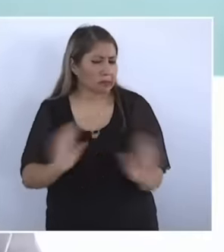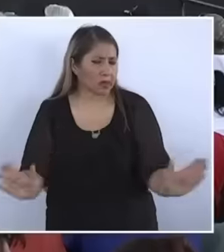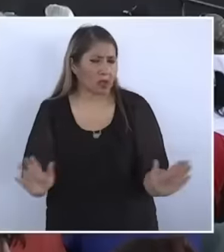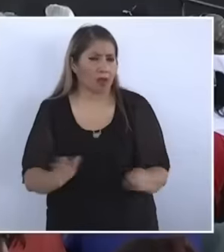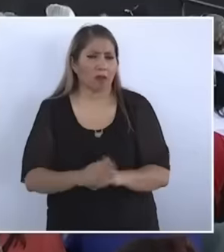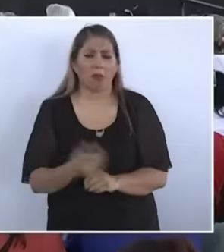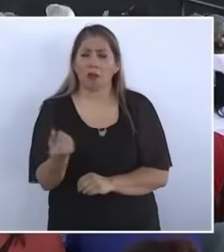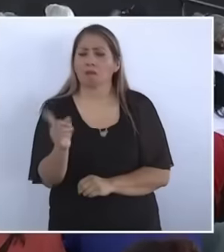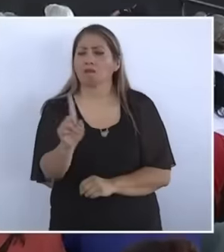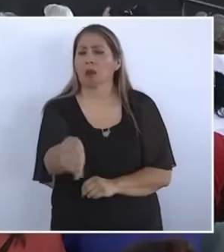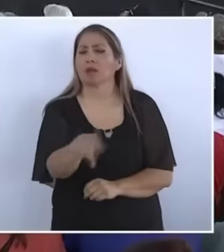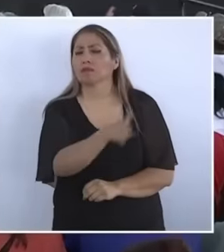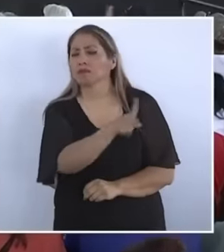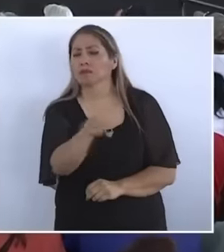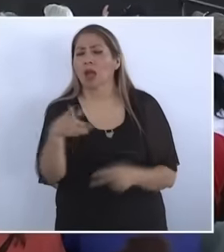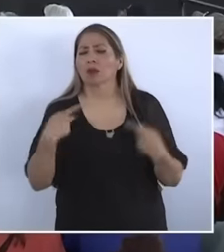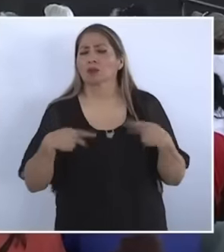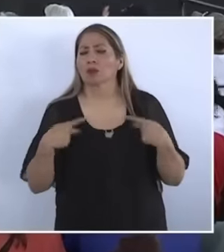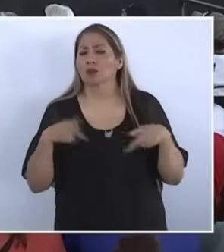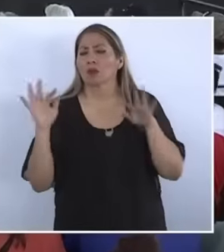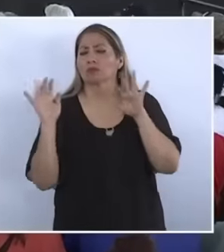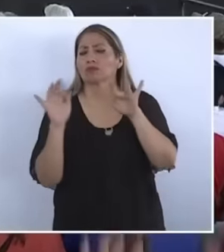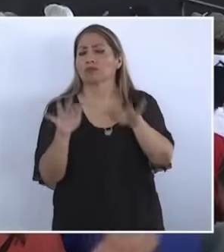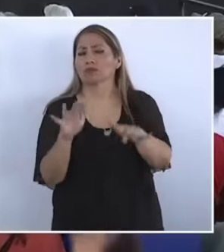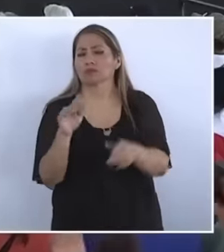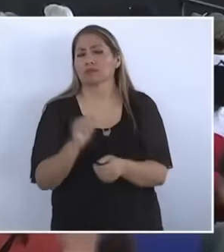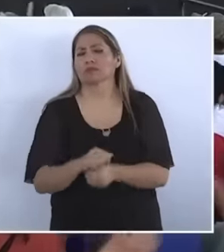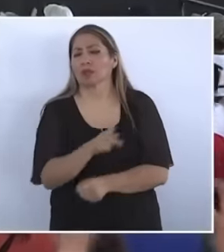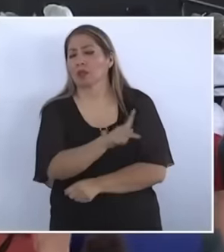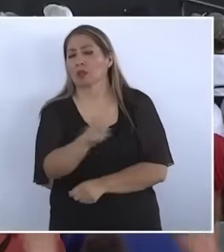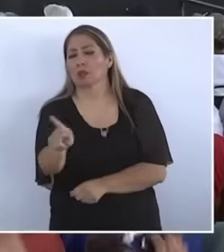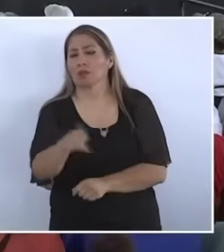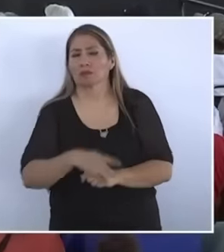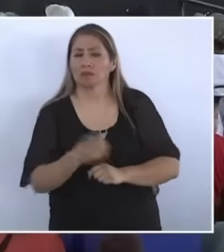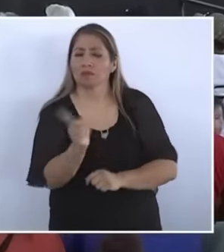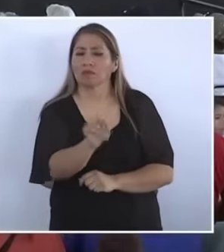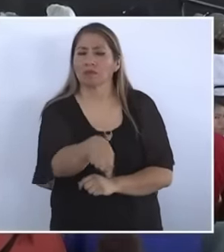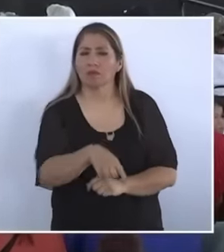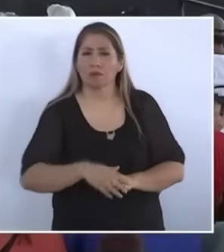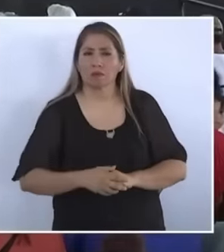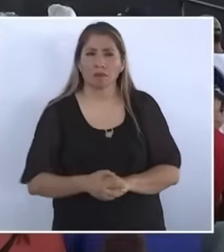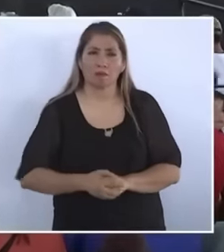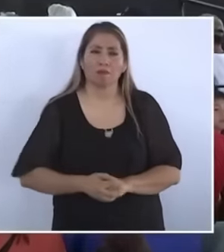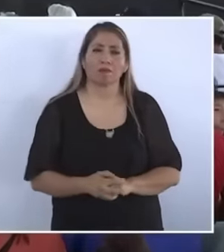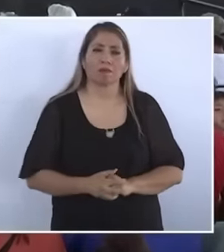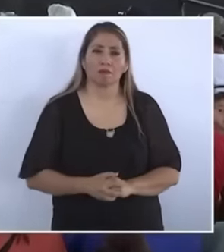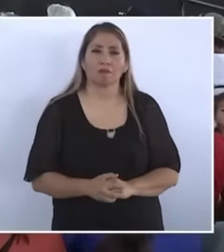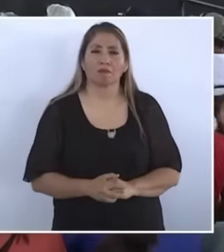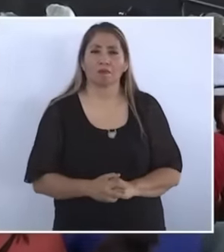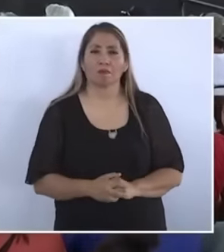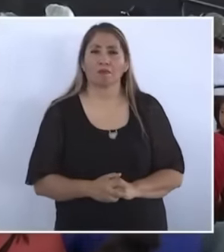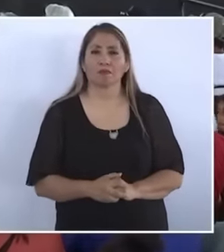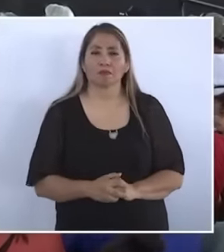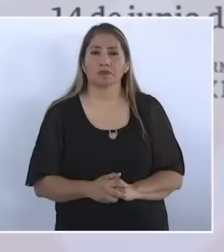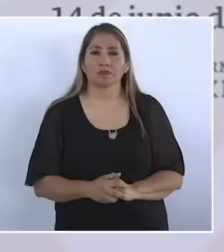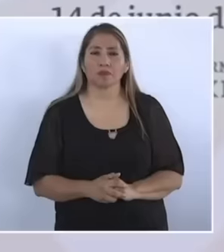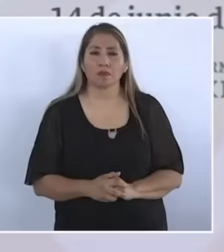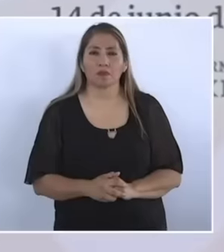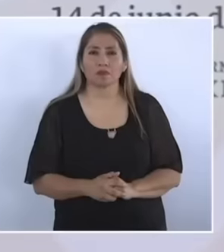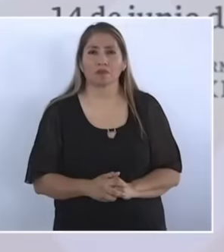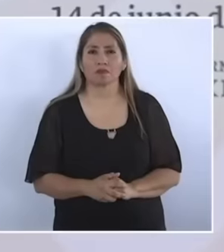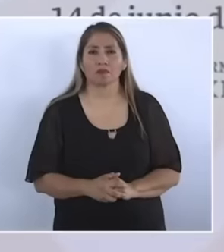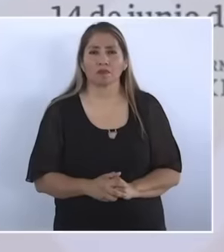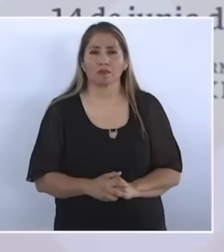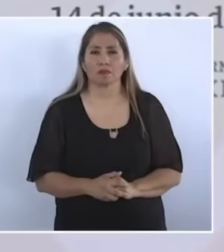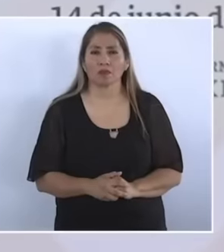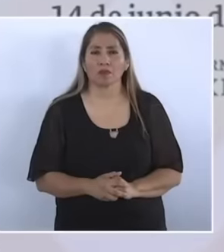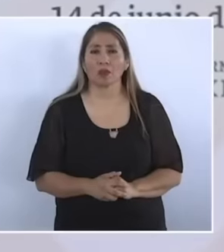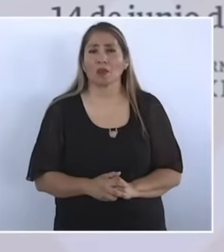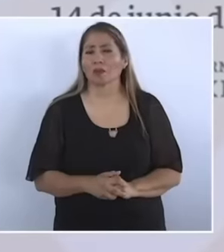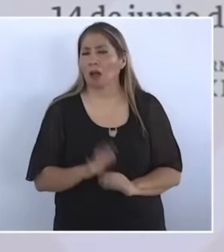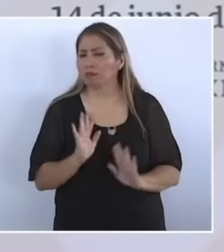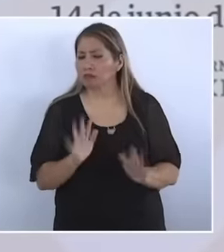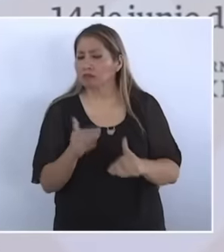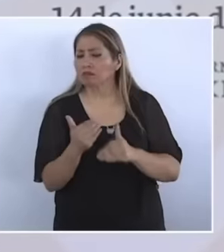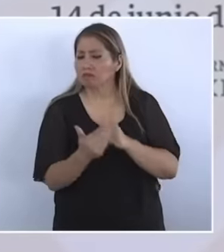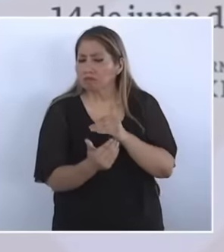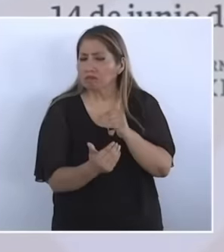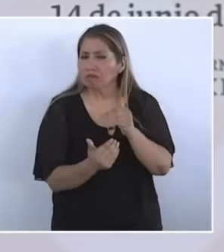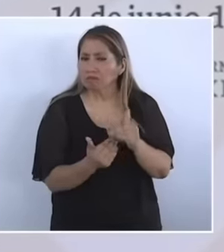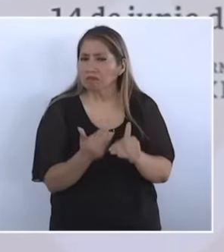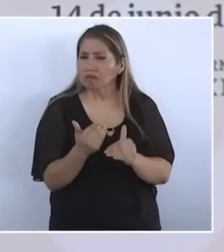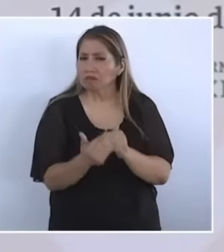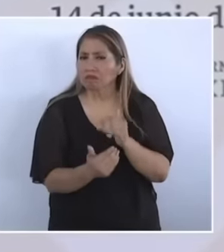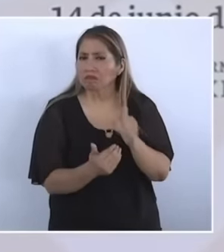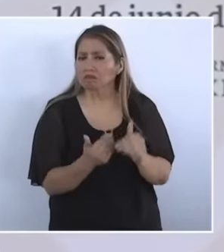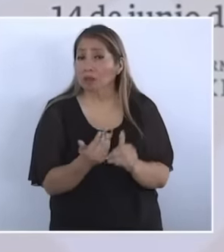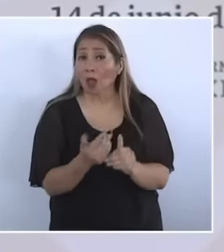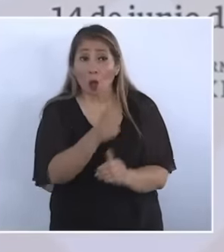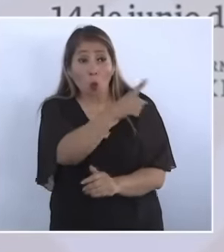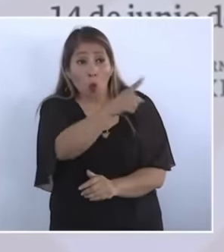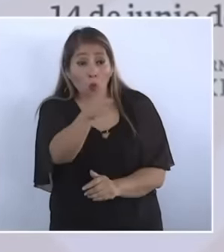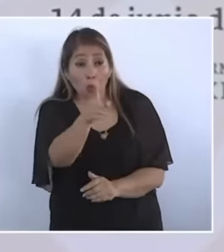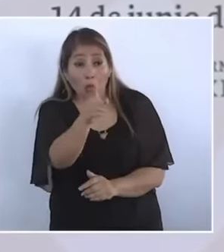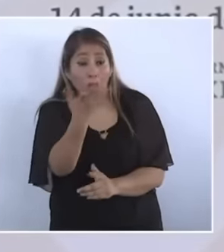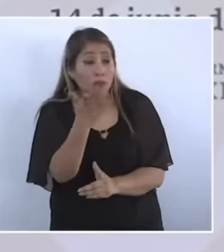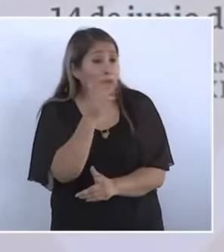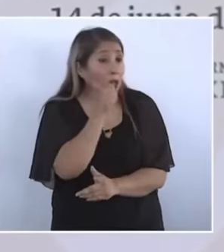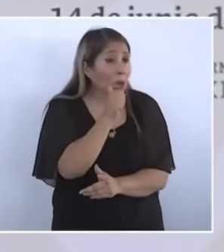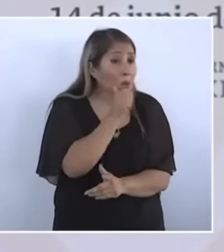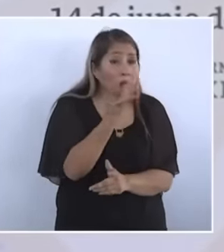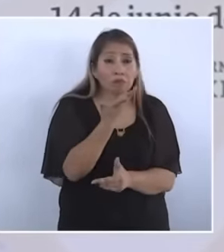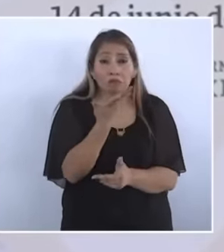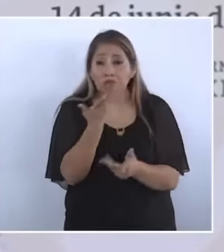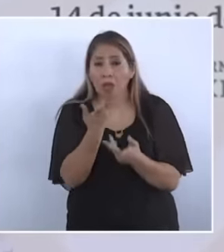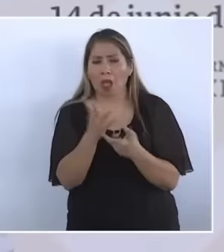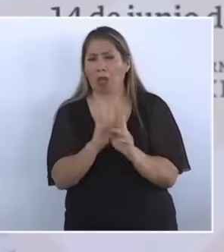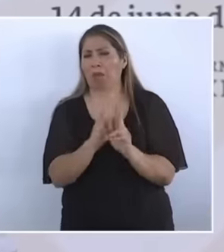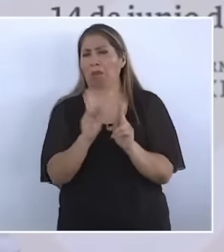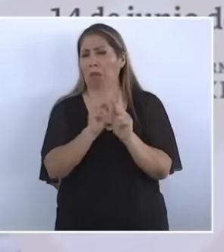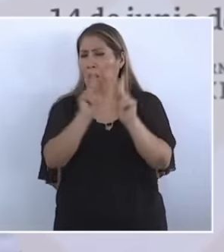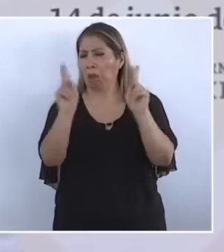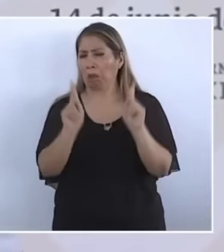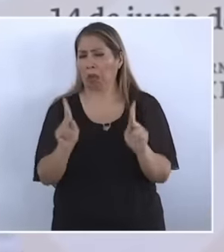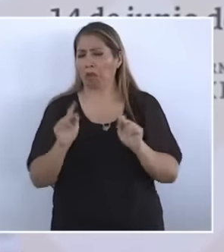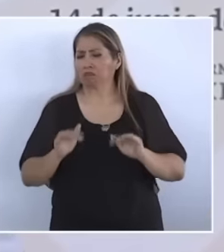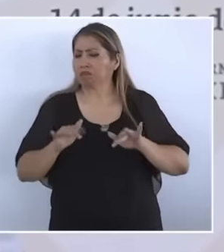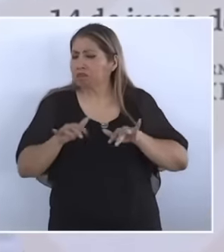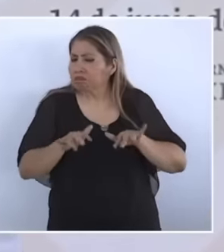people and we have moved forward and we have done it together from below and in a peaceful way because there have